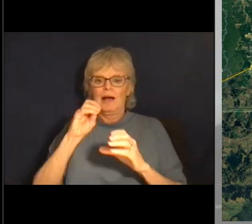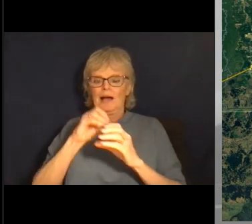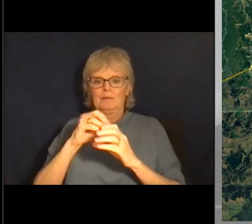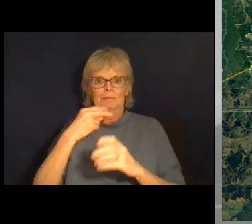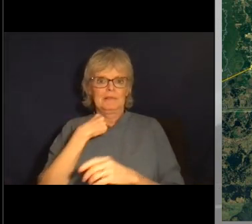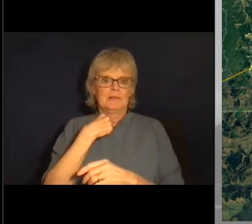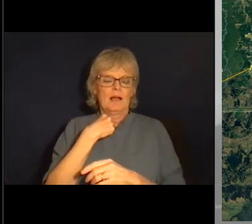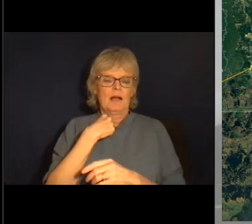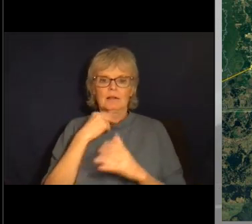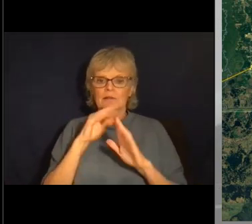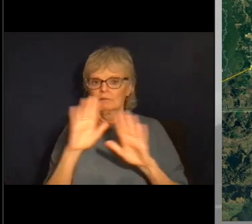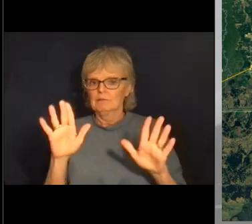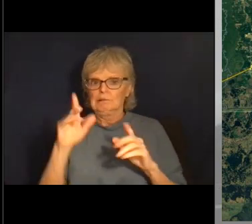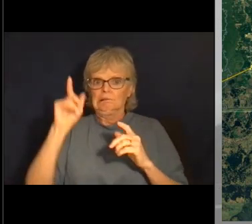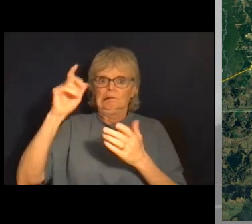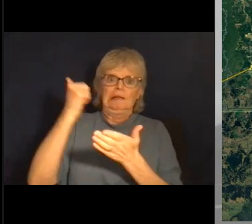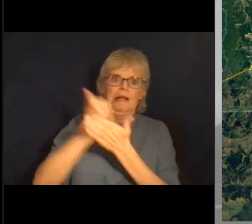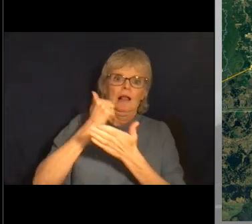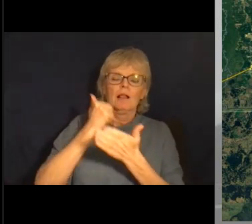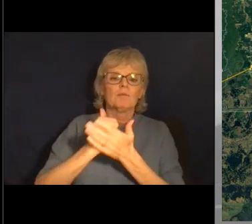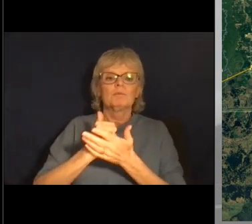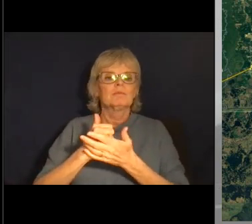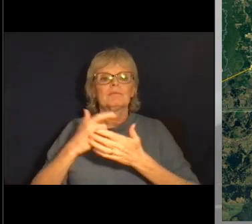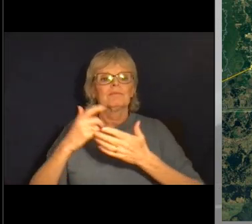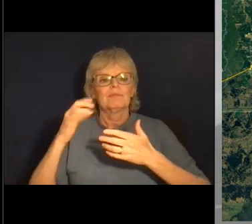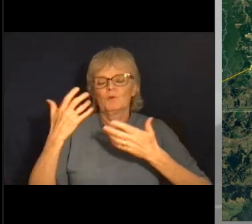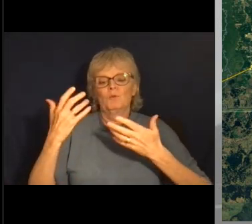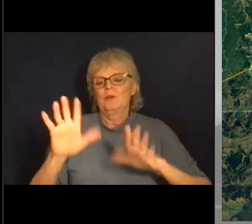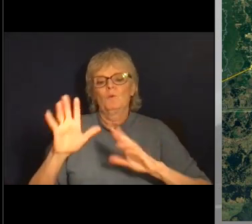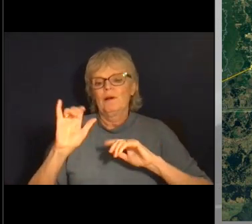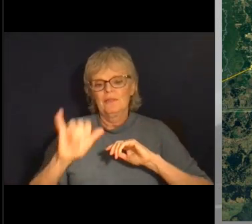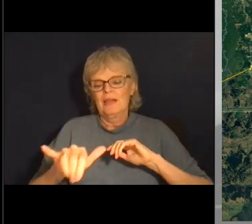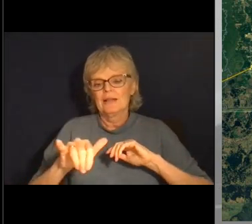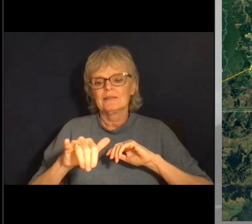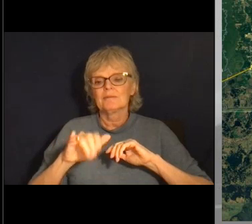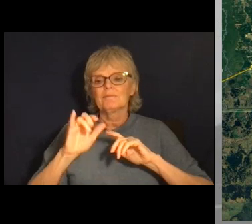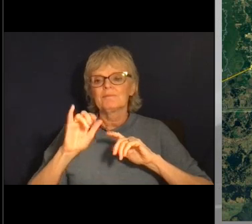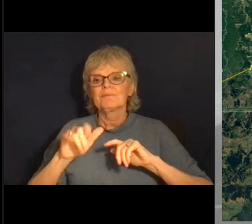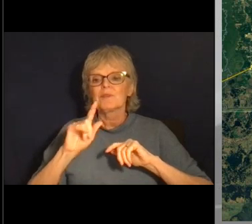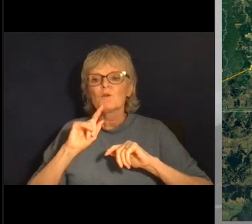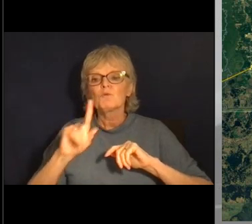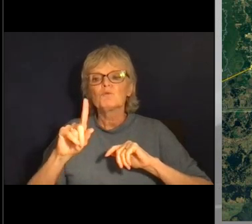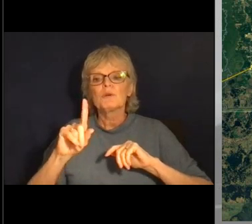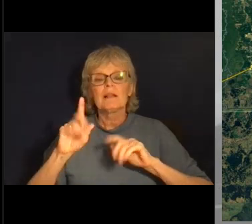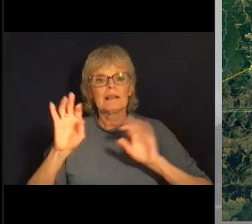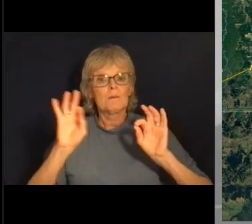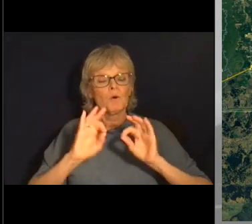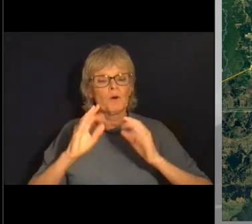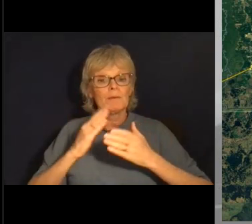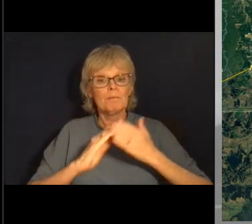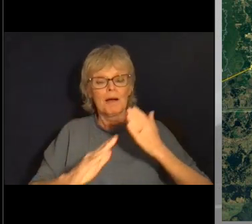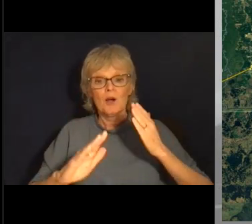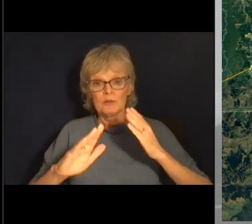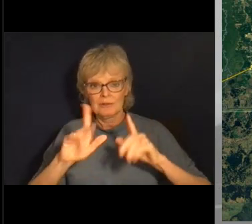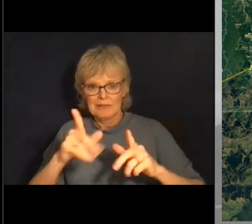or trapped or need help or anything. Like that's definitely not what we want to do. So this is a really, really big part of these deployments is trying to figure out how to do this